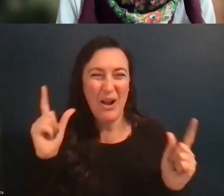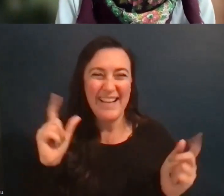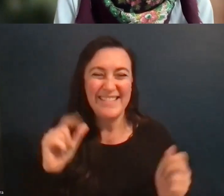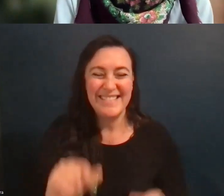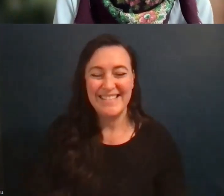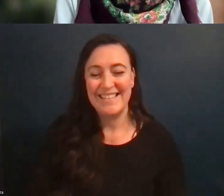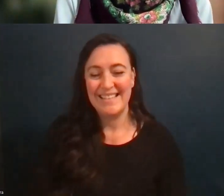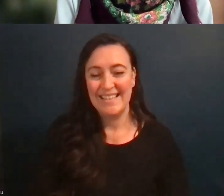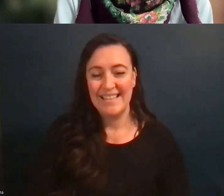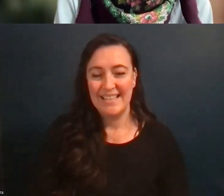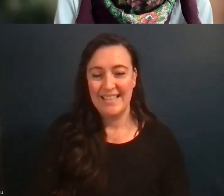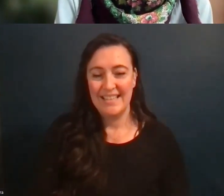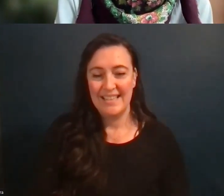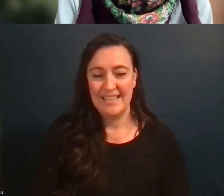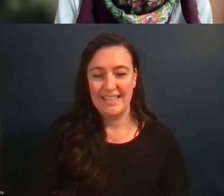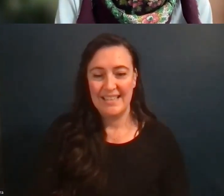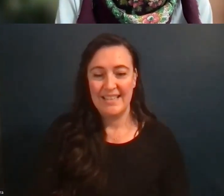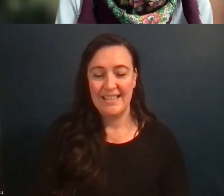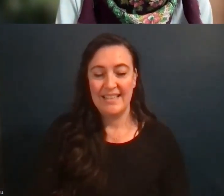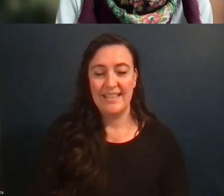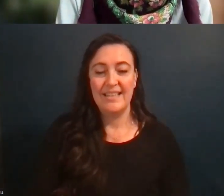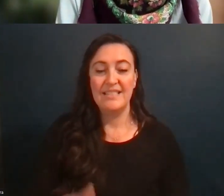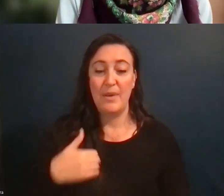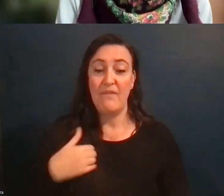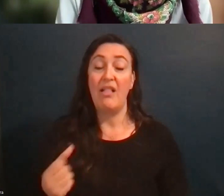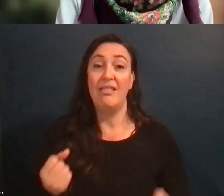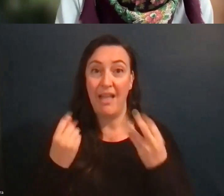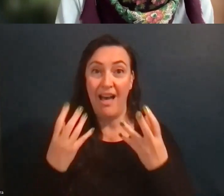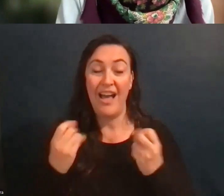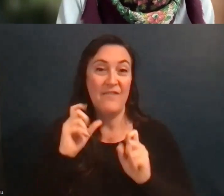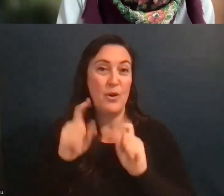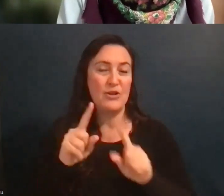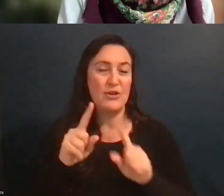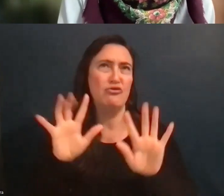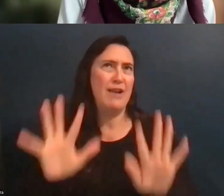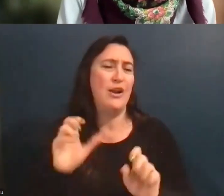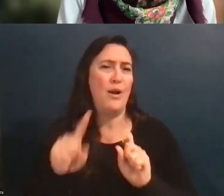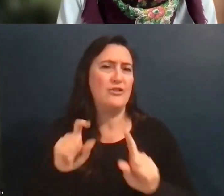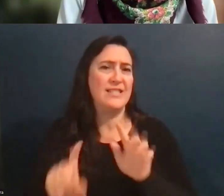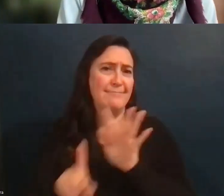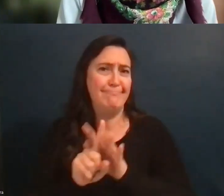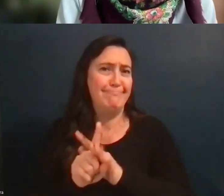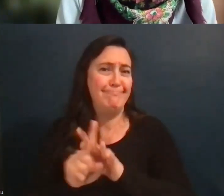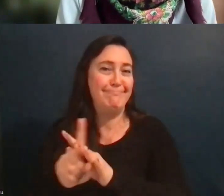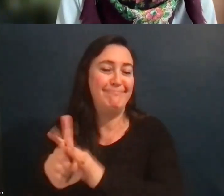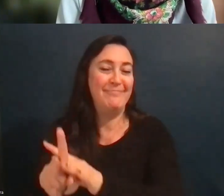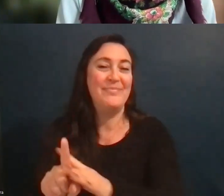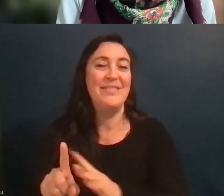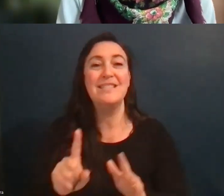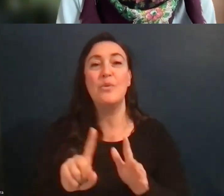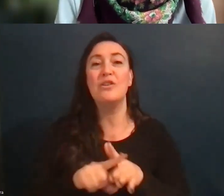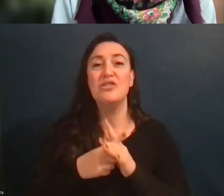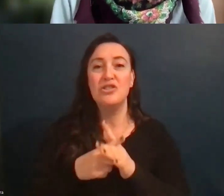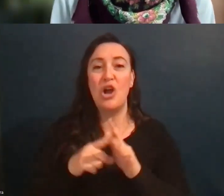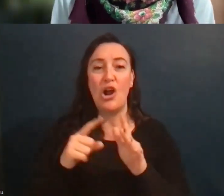So we have a lot of questions, fantastic questions that have been coming in. So we're going to start working through those.